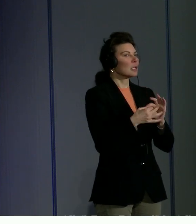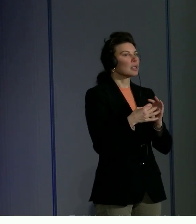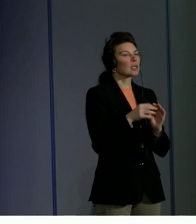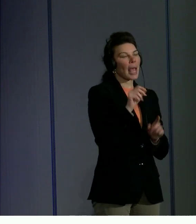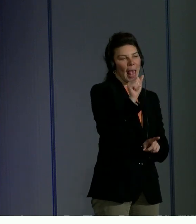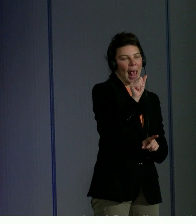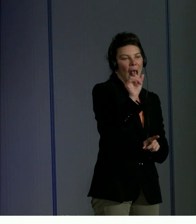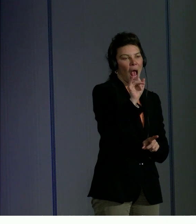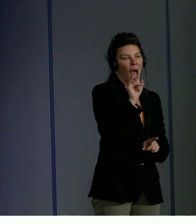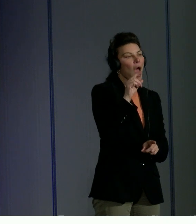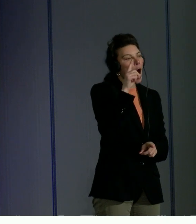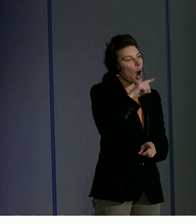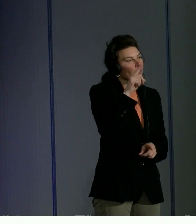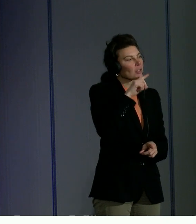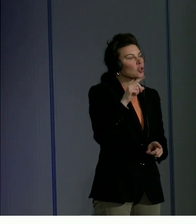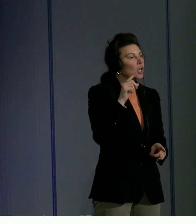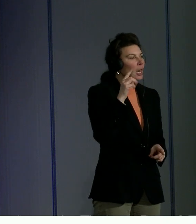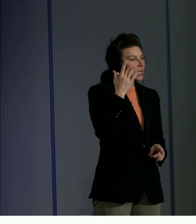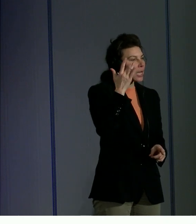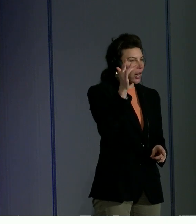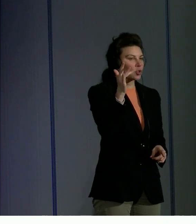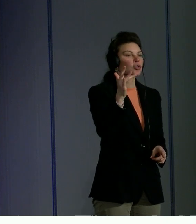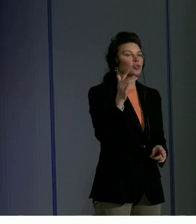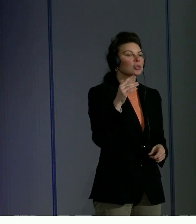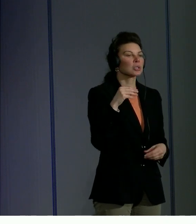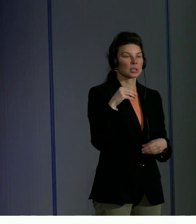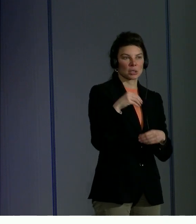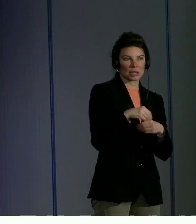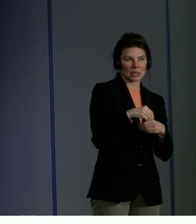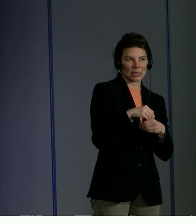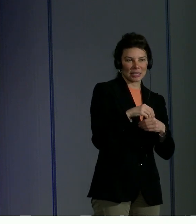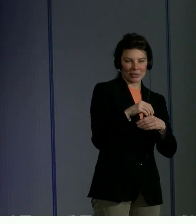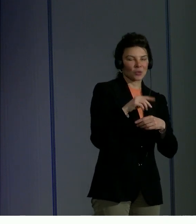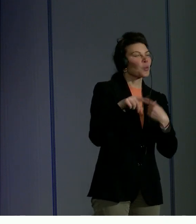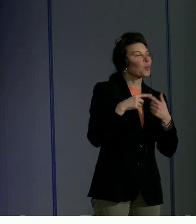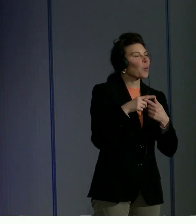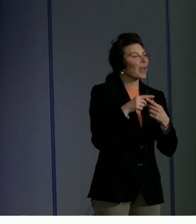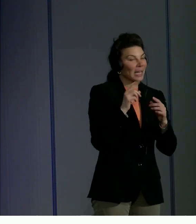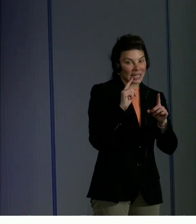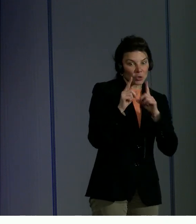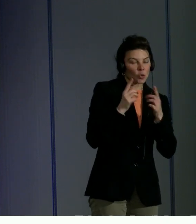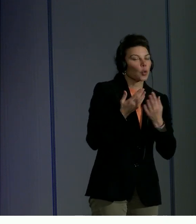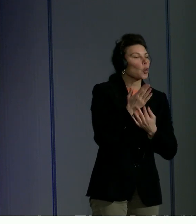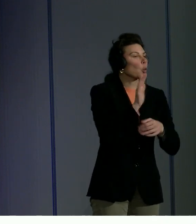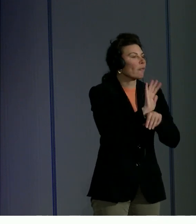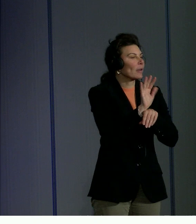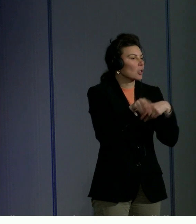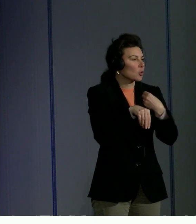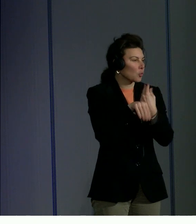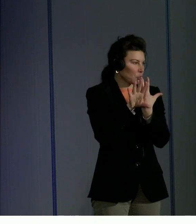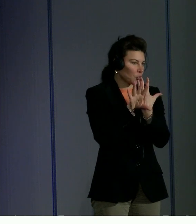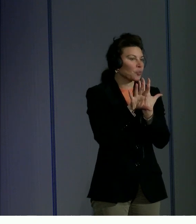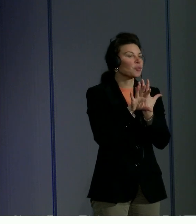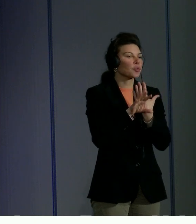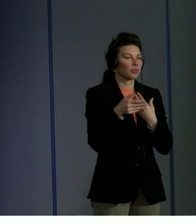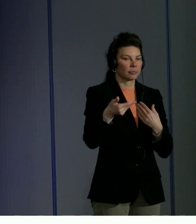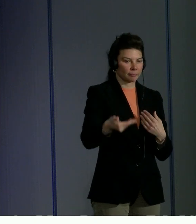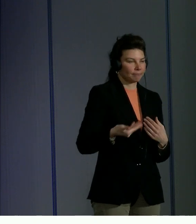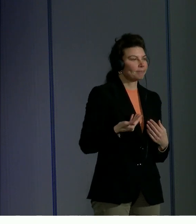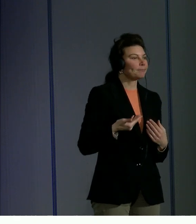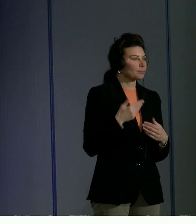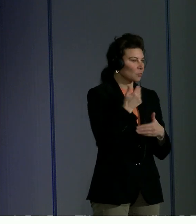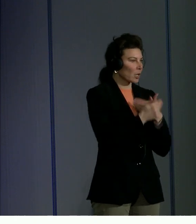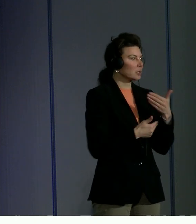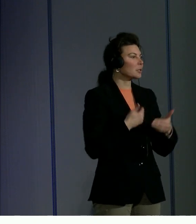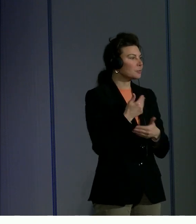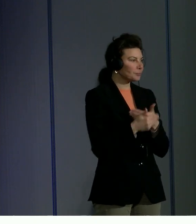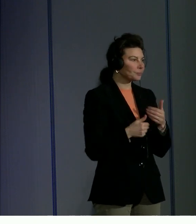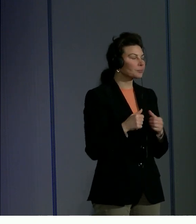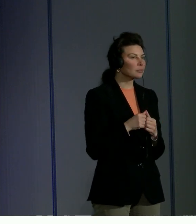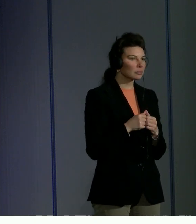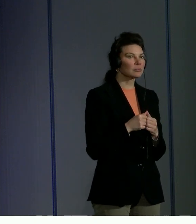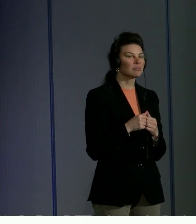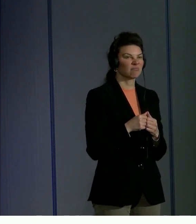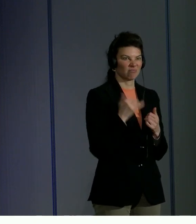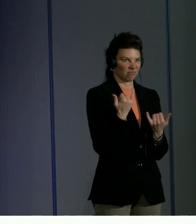intelligence within the video interviewing hiring process. It's a trend that's begun.